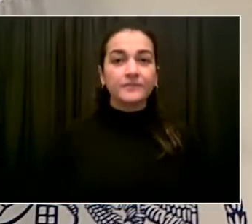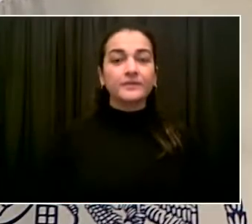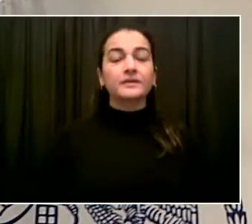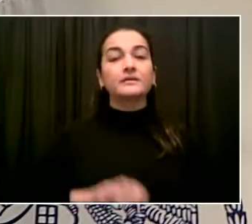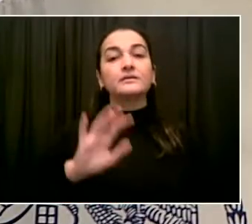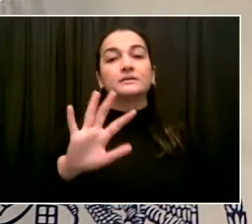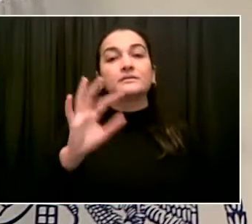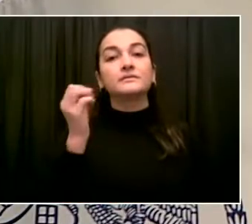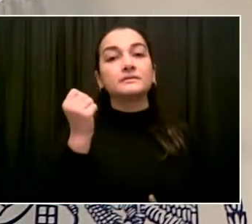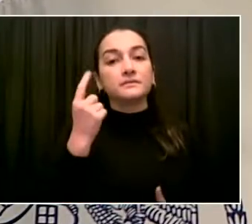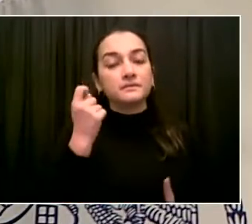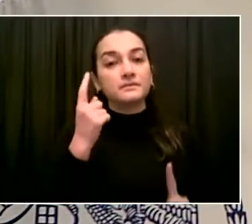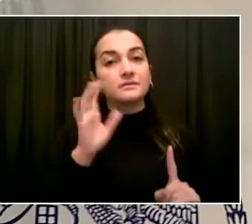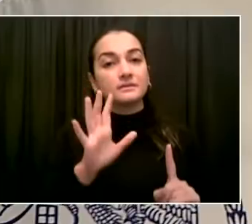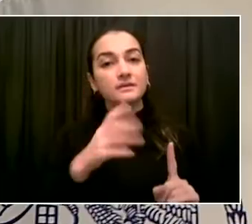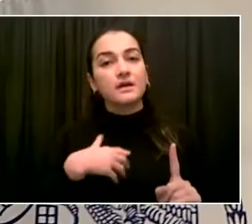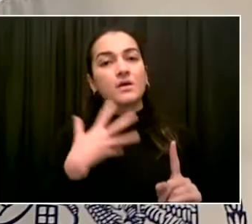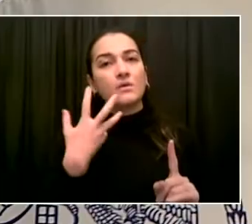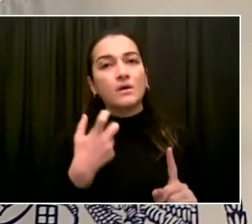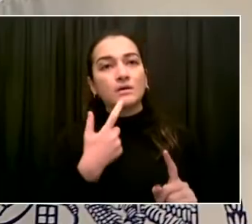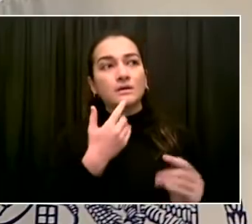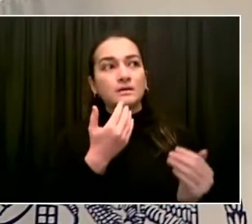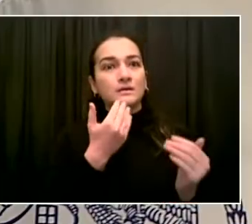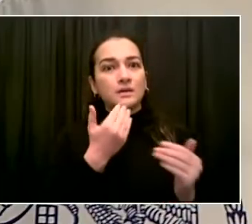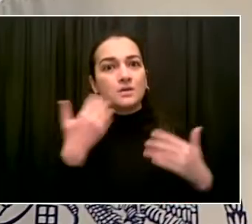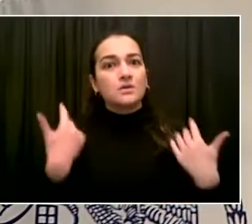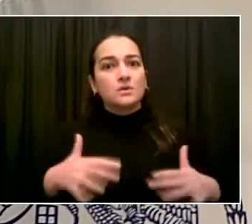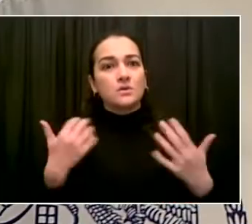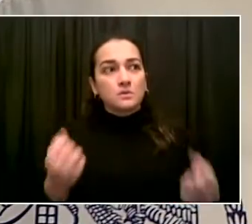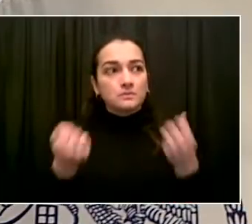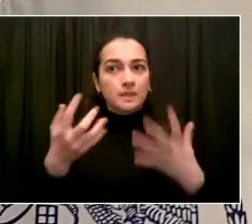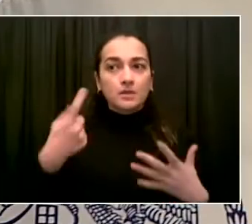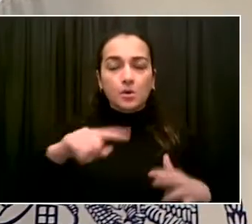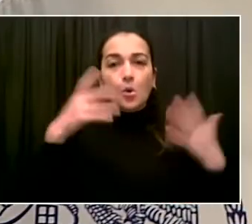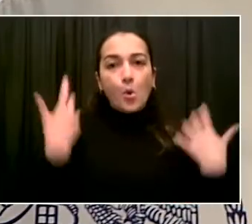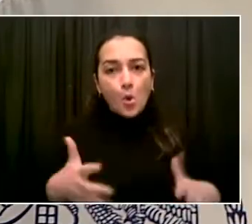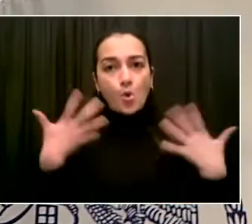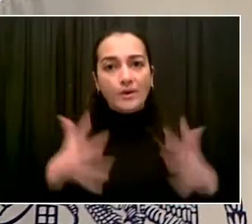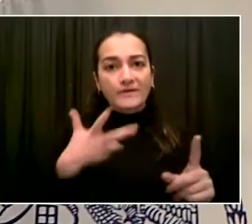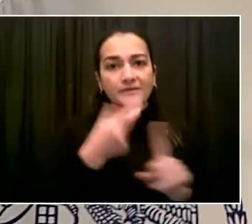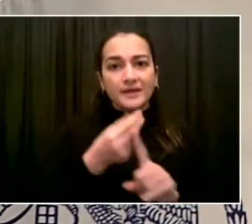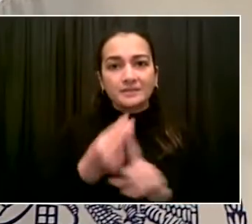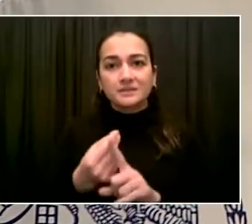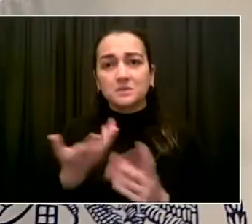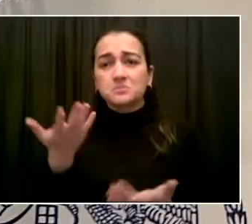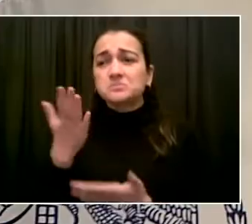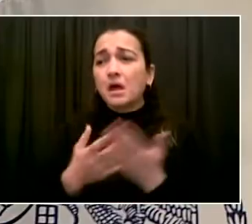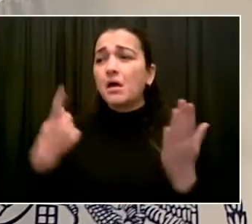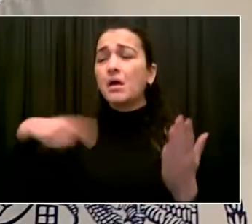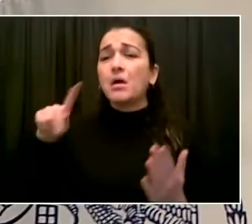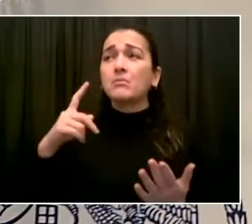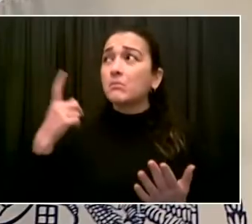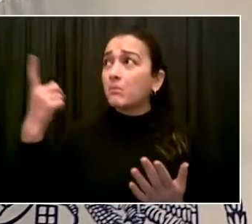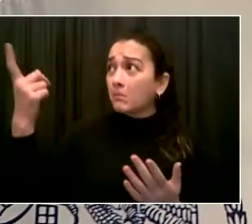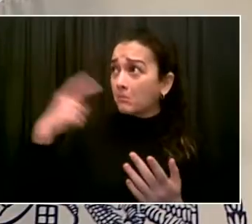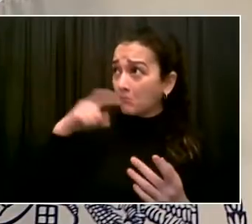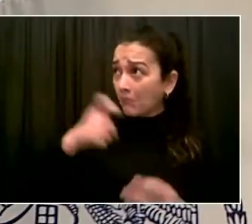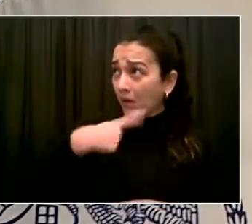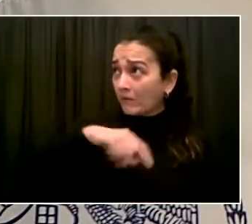DIFFERENT BUSINESSES. I THINK FIRST OF ALL, SO MANY PEOPLE, THANK GOD, ARE VACCINATED. LET'S REMEMBER TATH. THEY WLLI